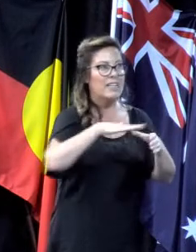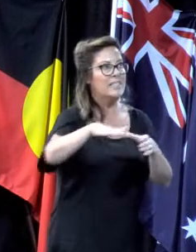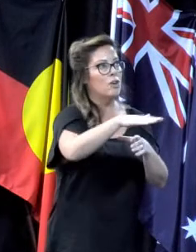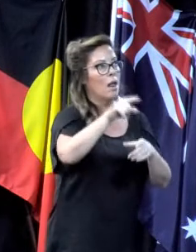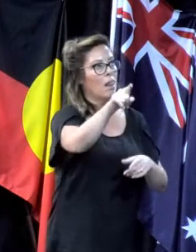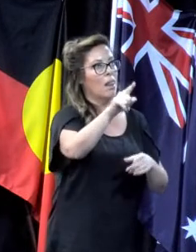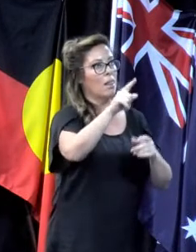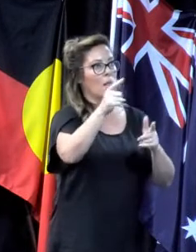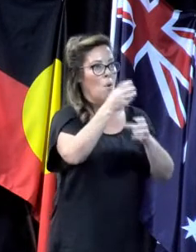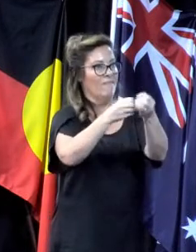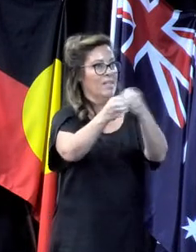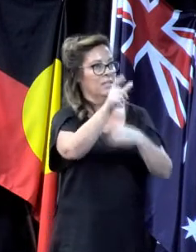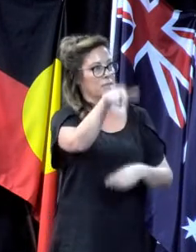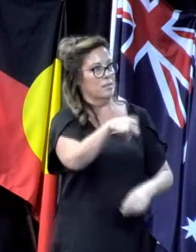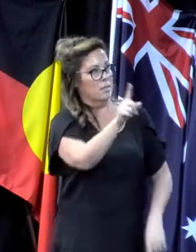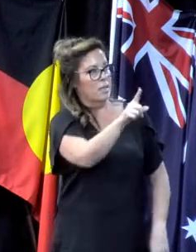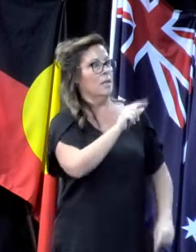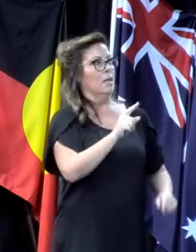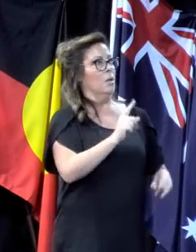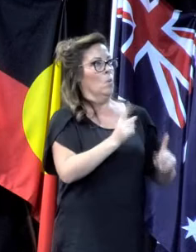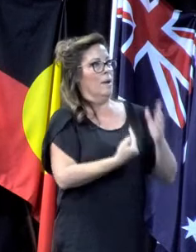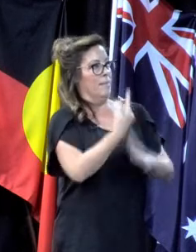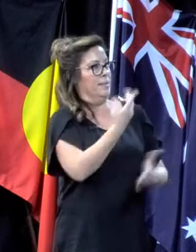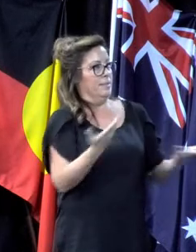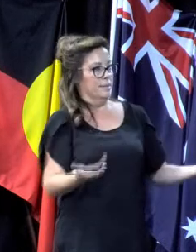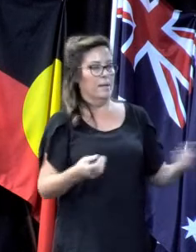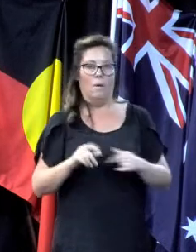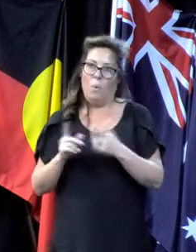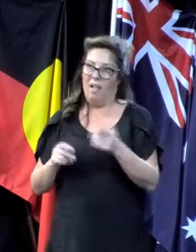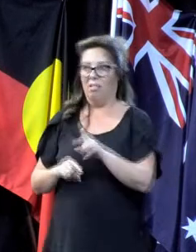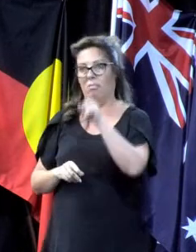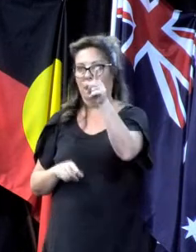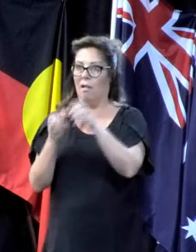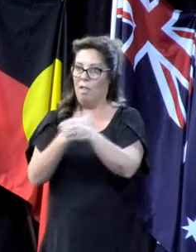with the school principal who will make a decision about who’s the best person to handle the complaint